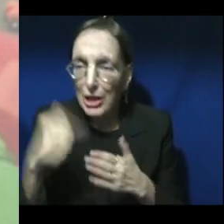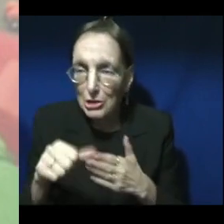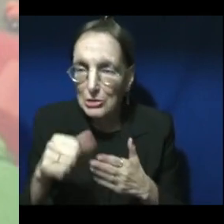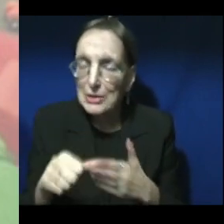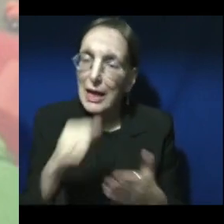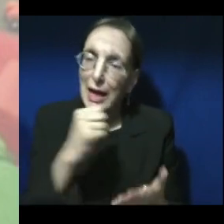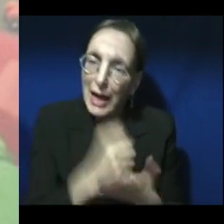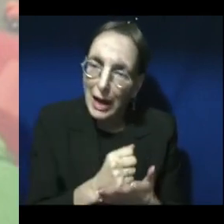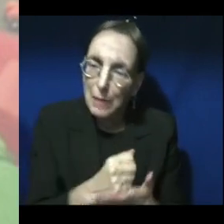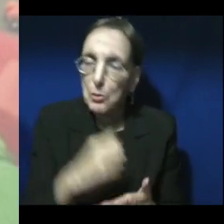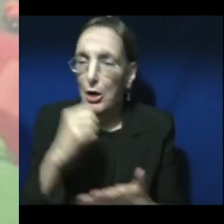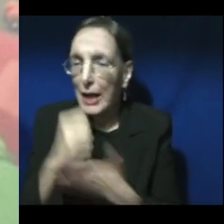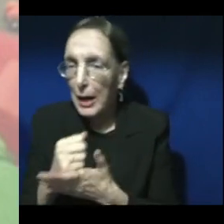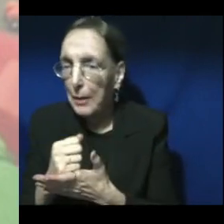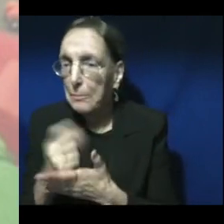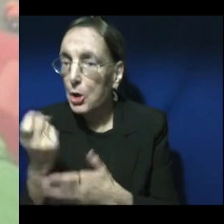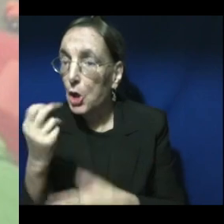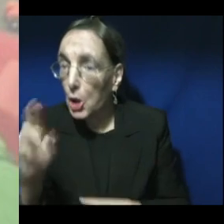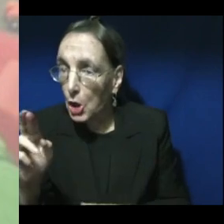Adding those two letters, asking for a helper rather than asking for help,